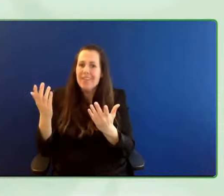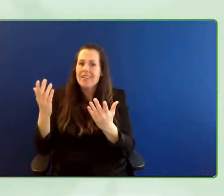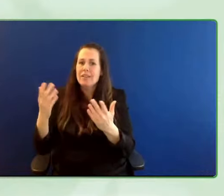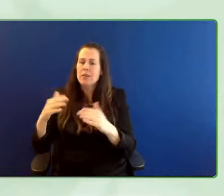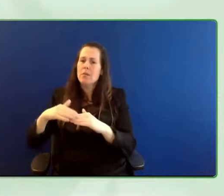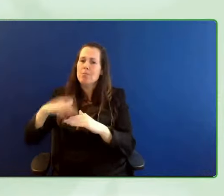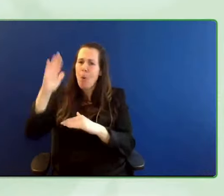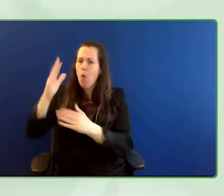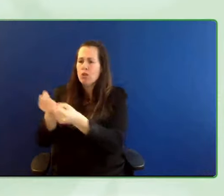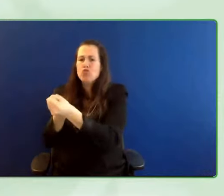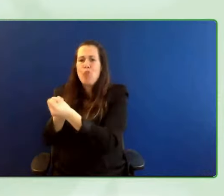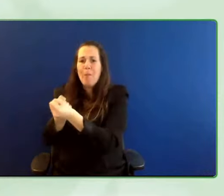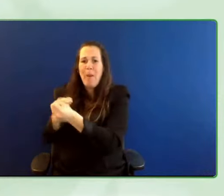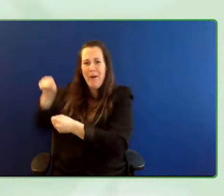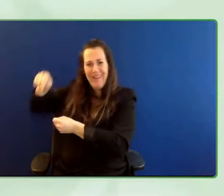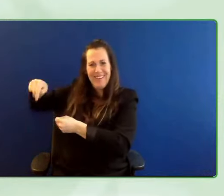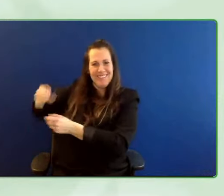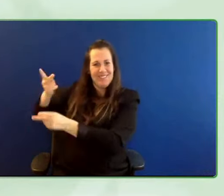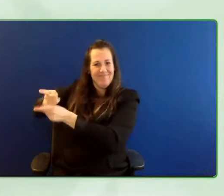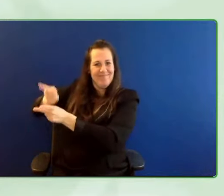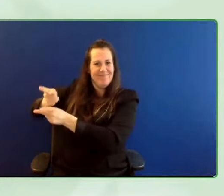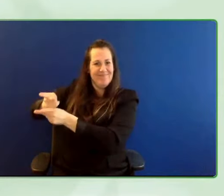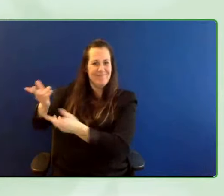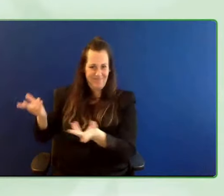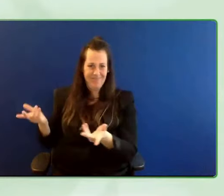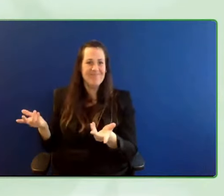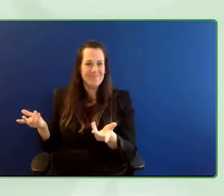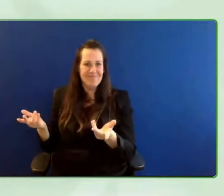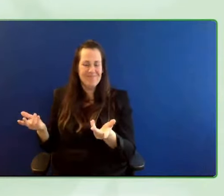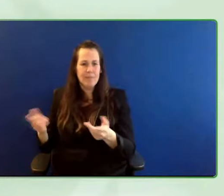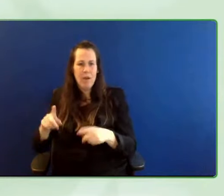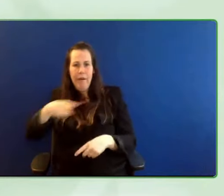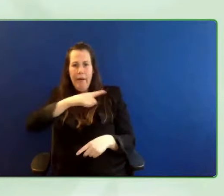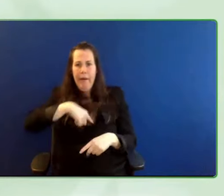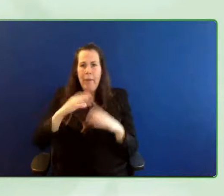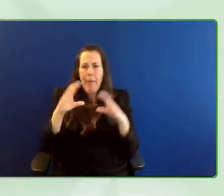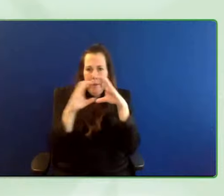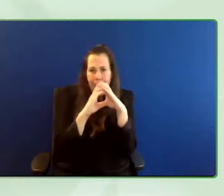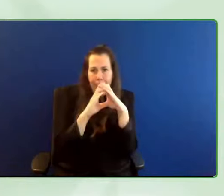personal details of their lives and how they have cared for loved ones.